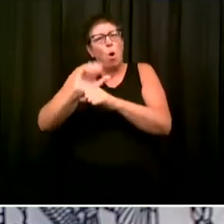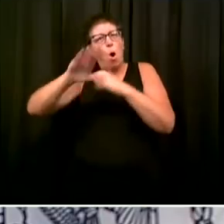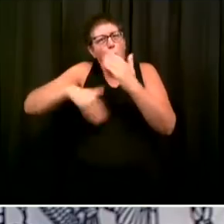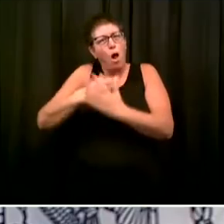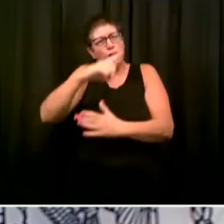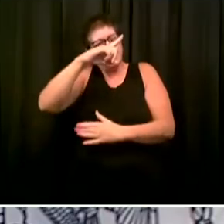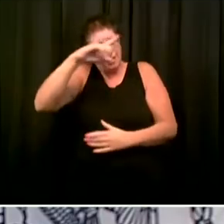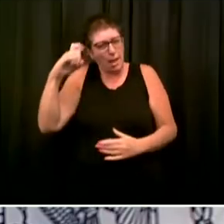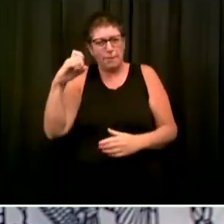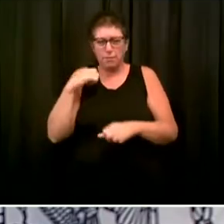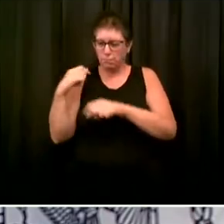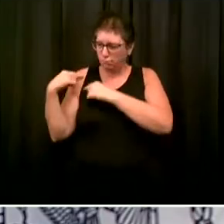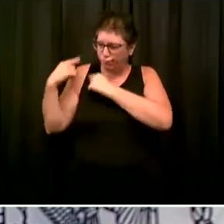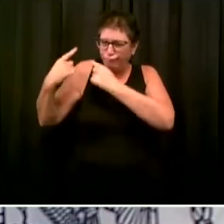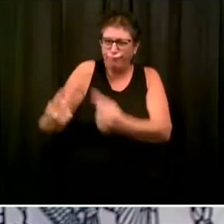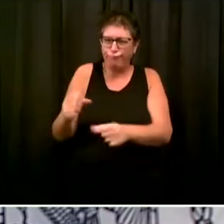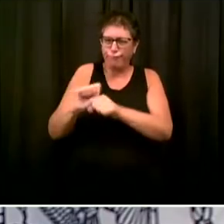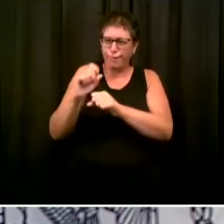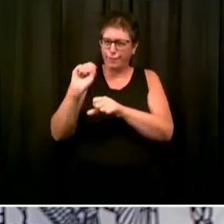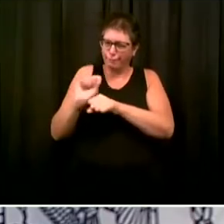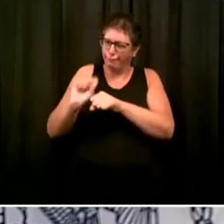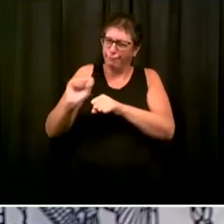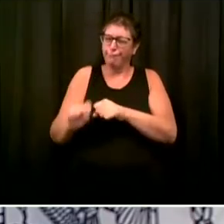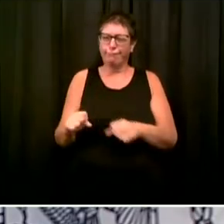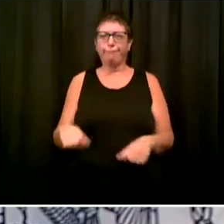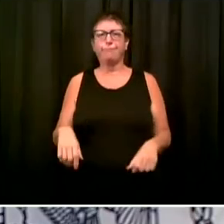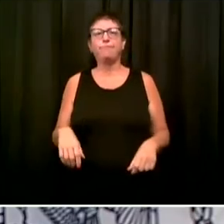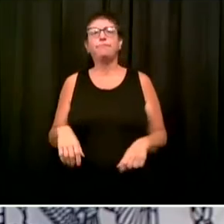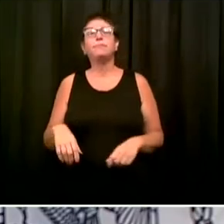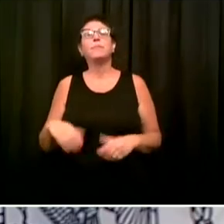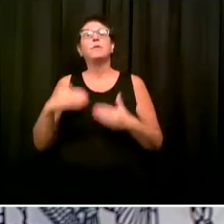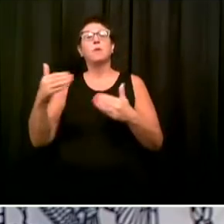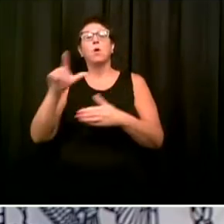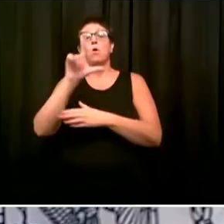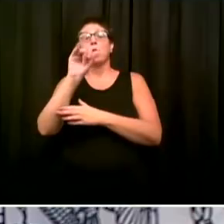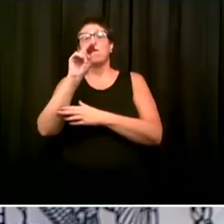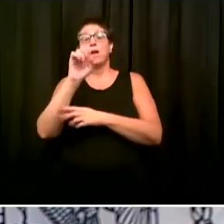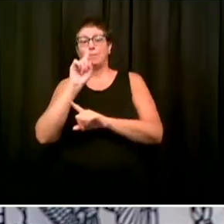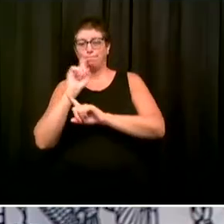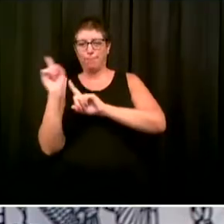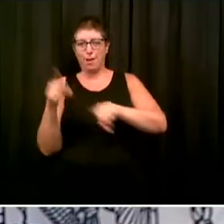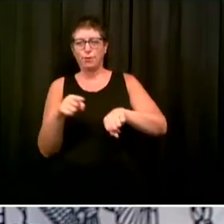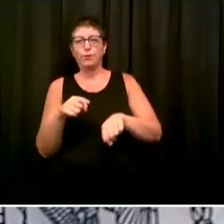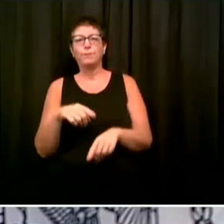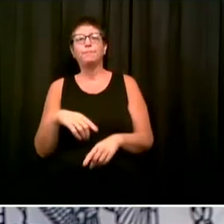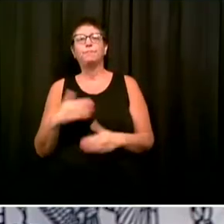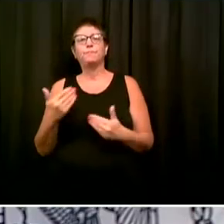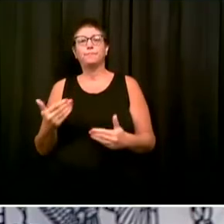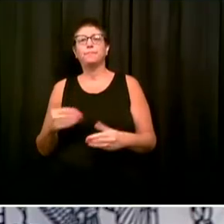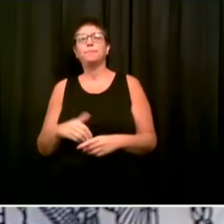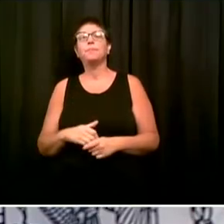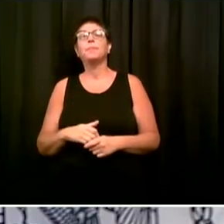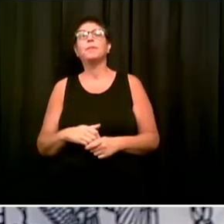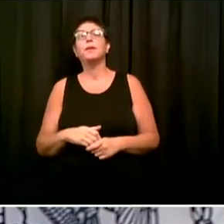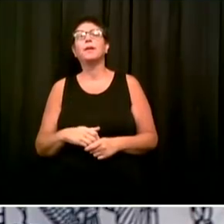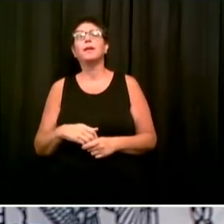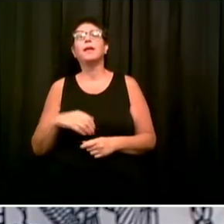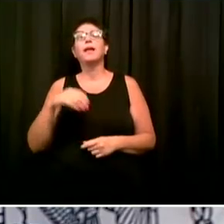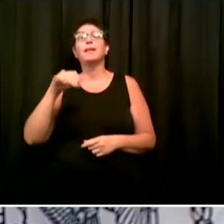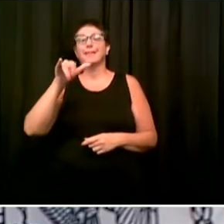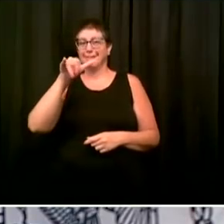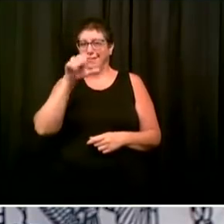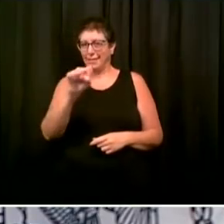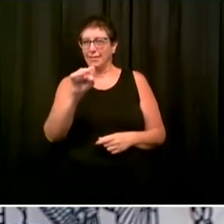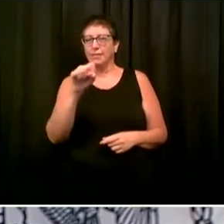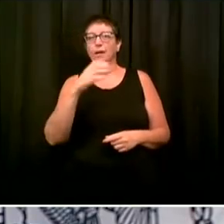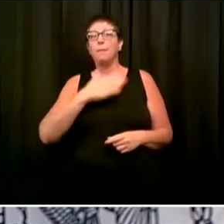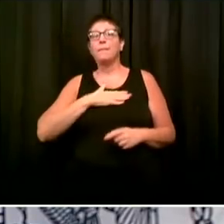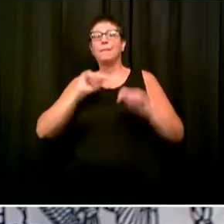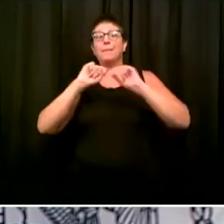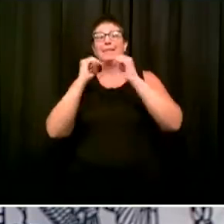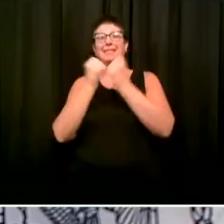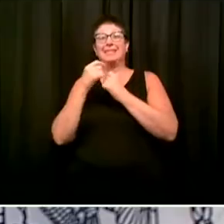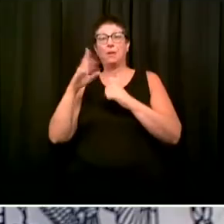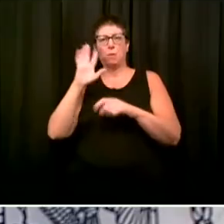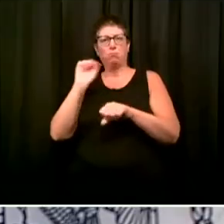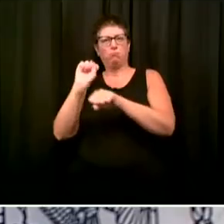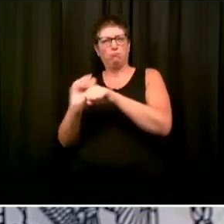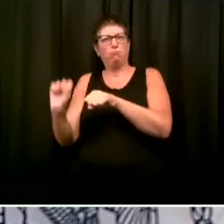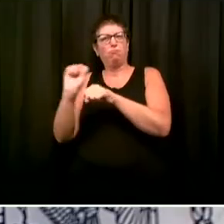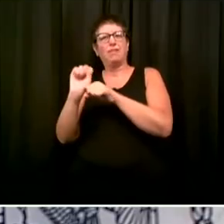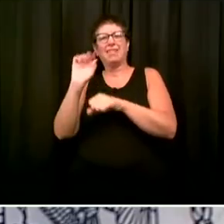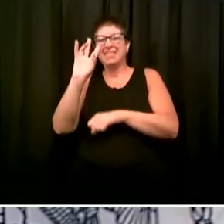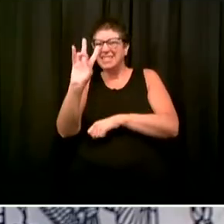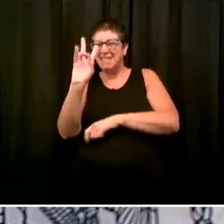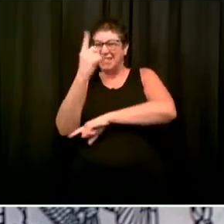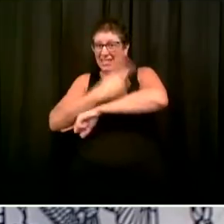QUITE A WHILE.